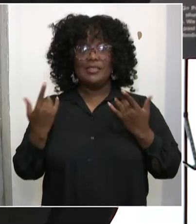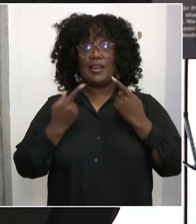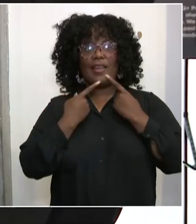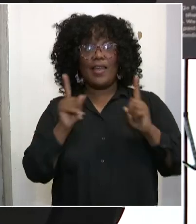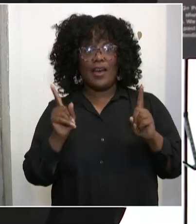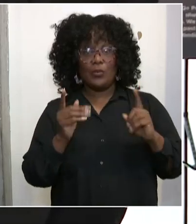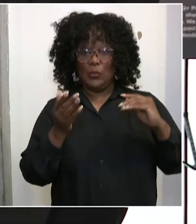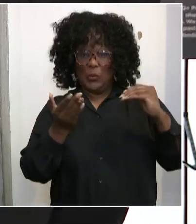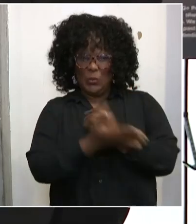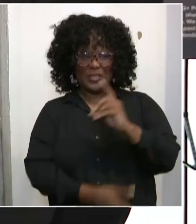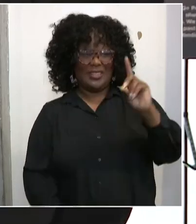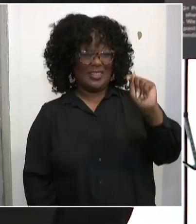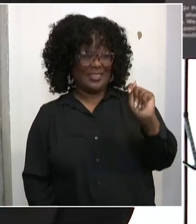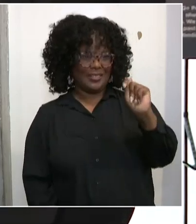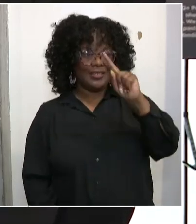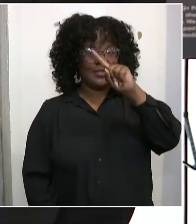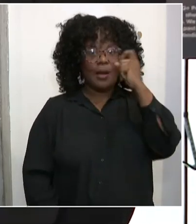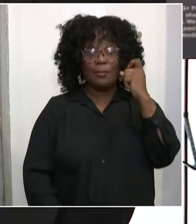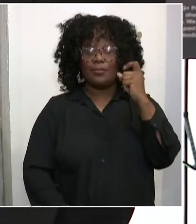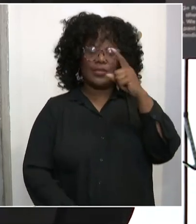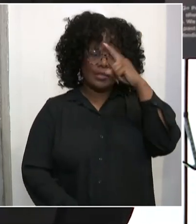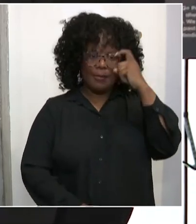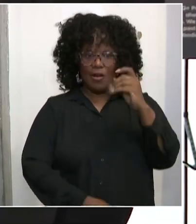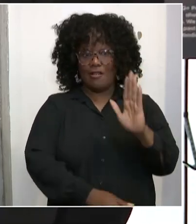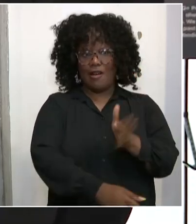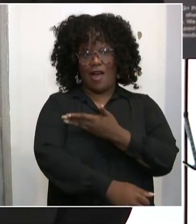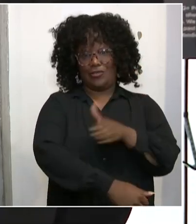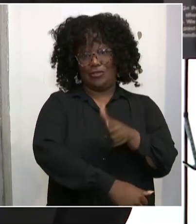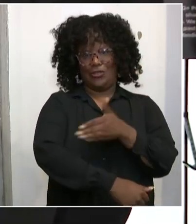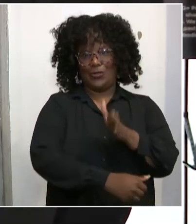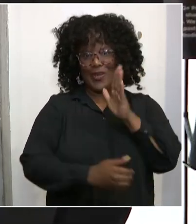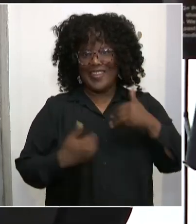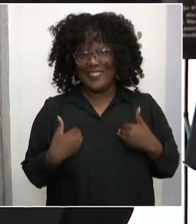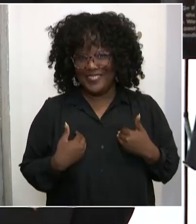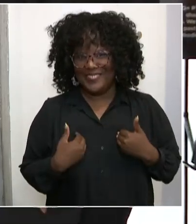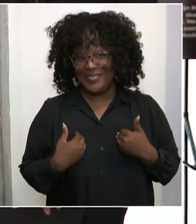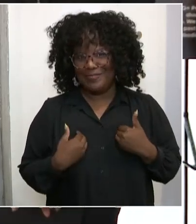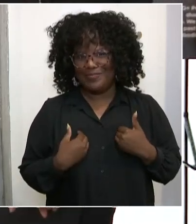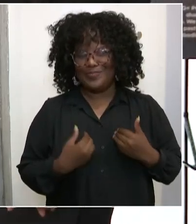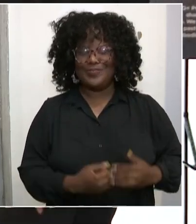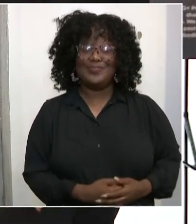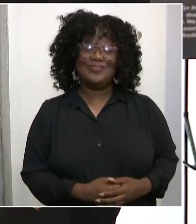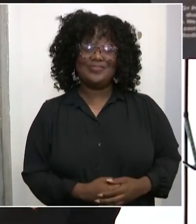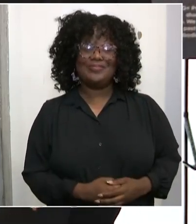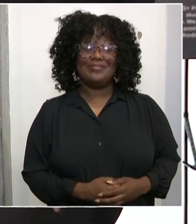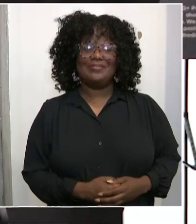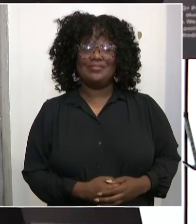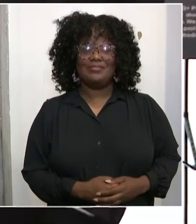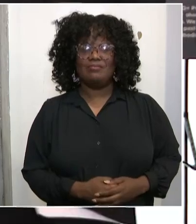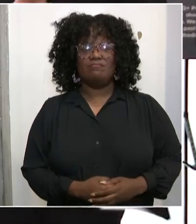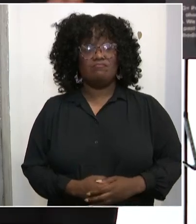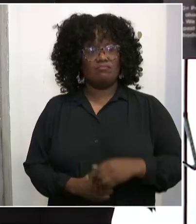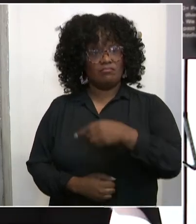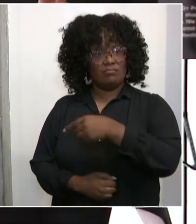that we're partnering with our friends at the Downtown bid, our friend Jerem. Price here, president and CEO